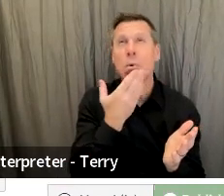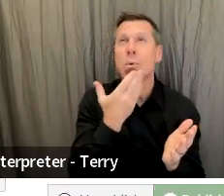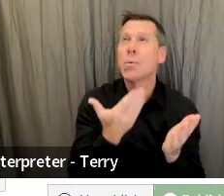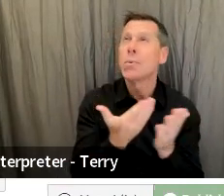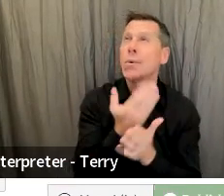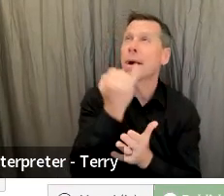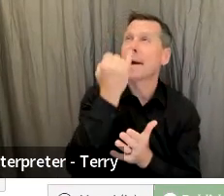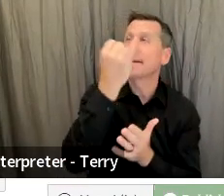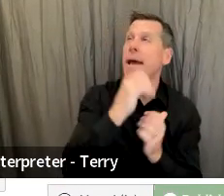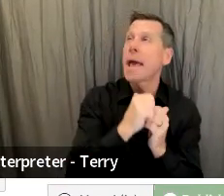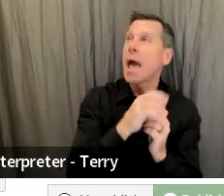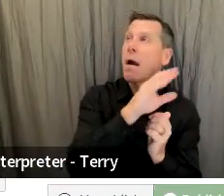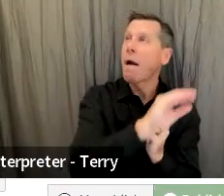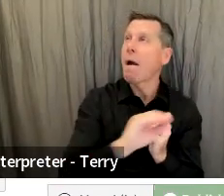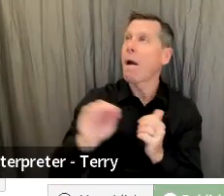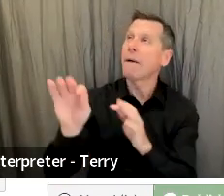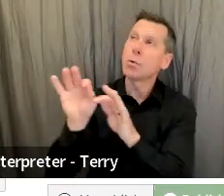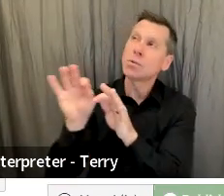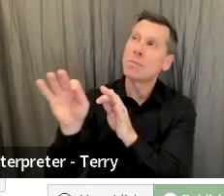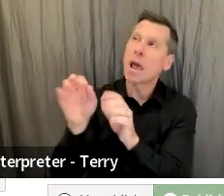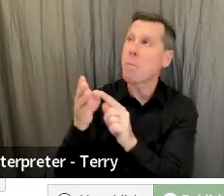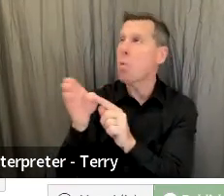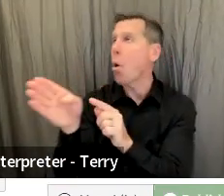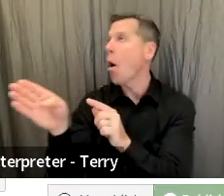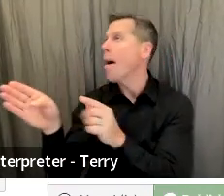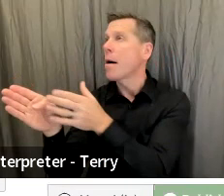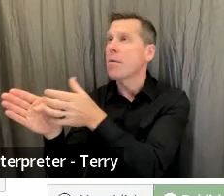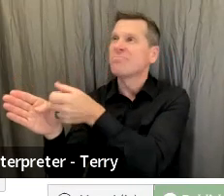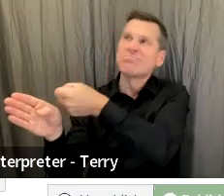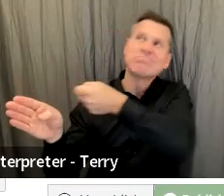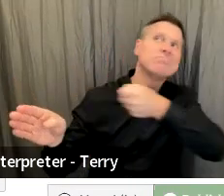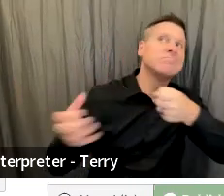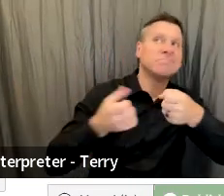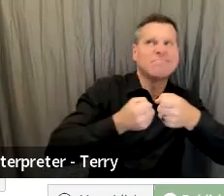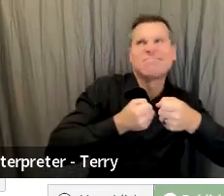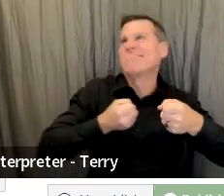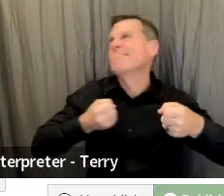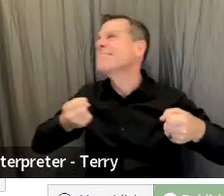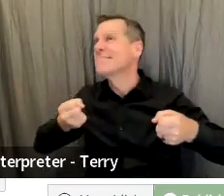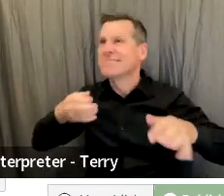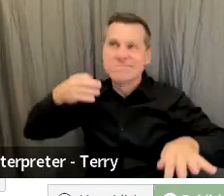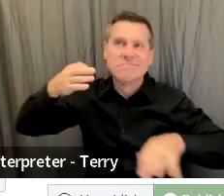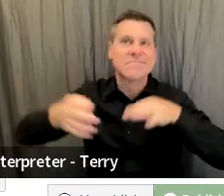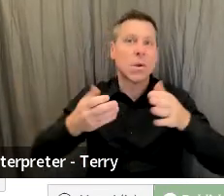new potential, new new ways to to teach a topic. And so Sally showed earlier that we had, for